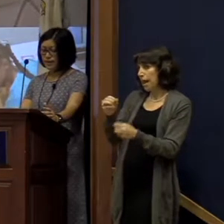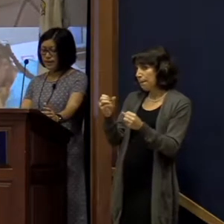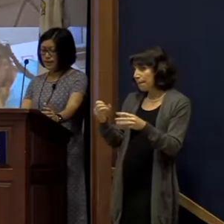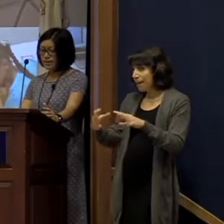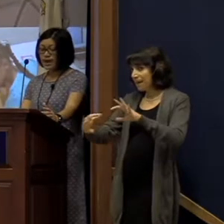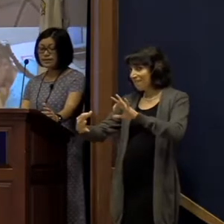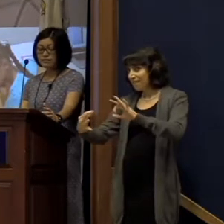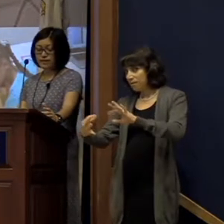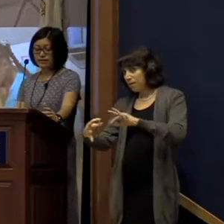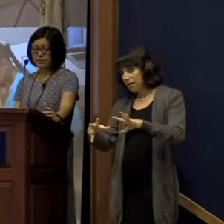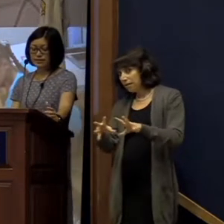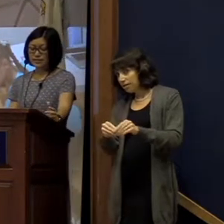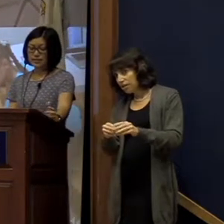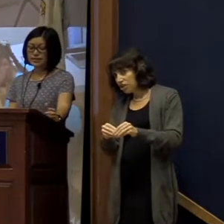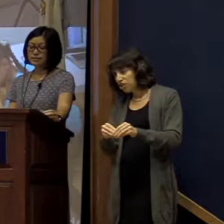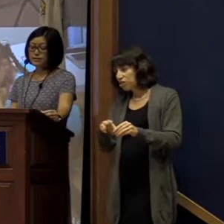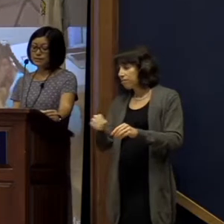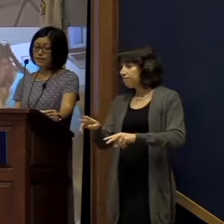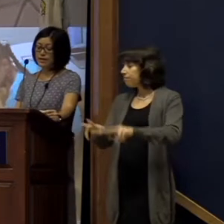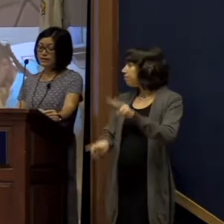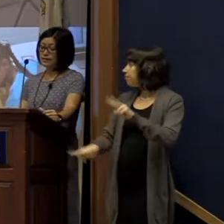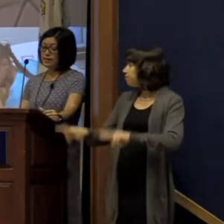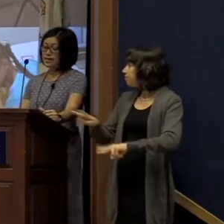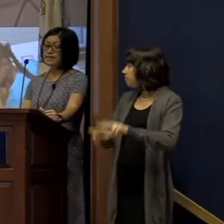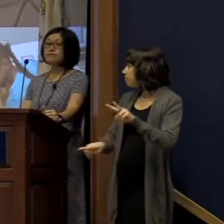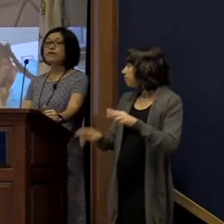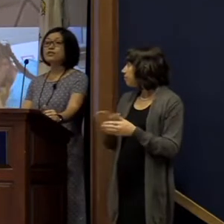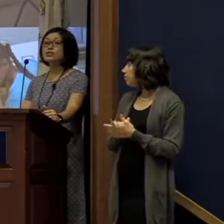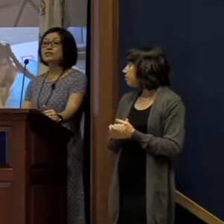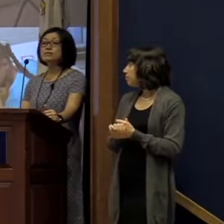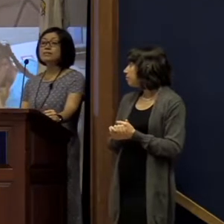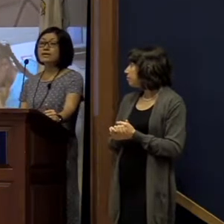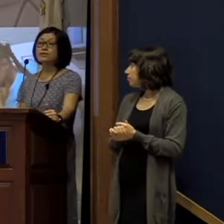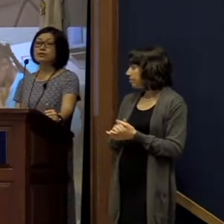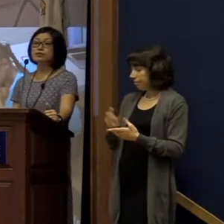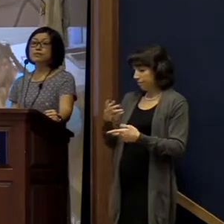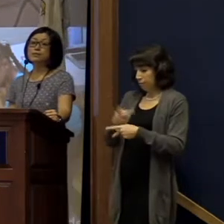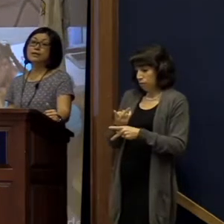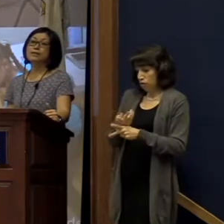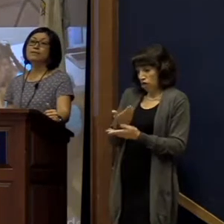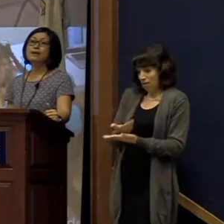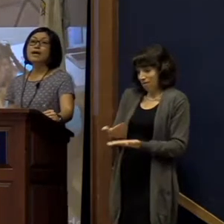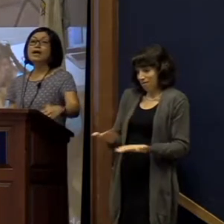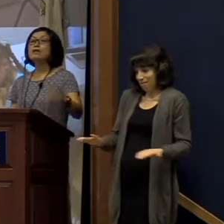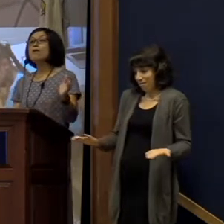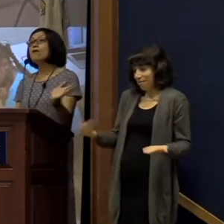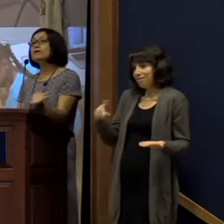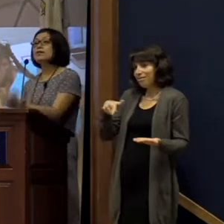The artifacts and symbols of science is a functional play structure prototype and all the in-between